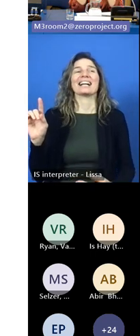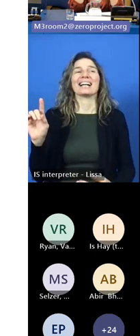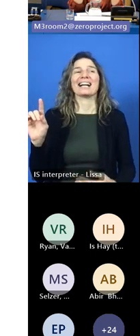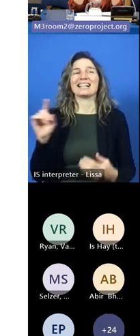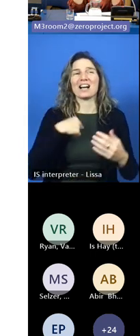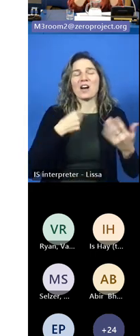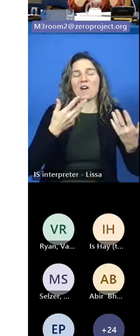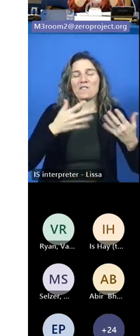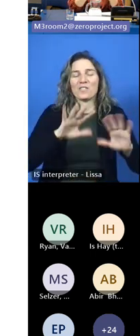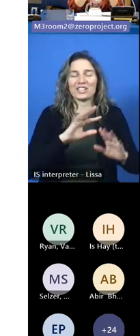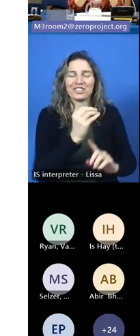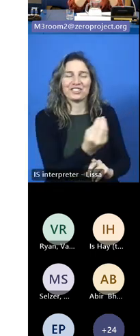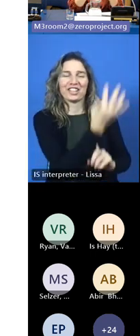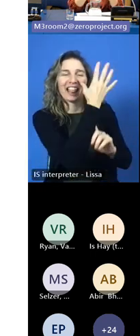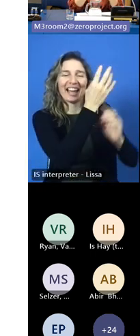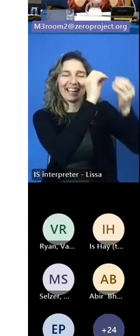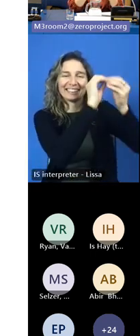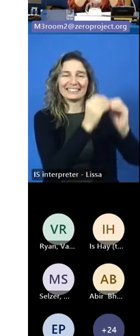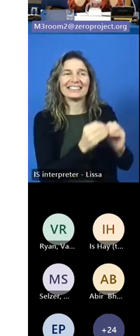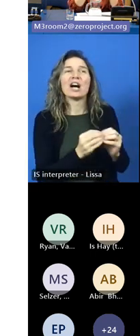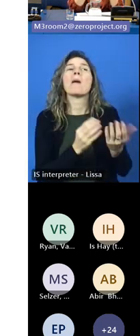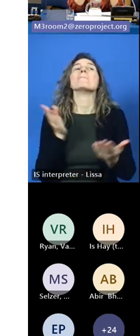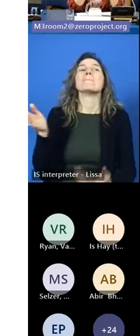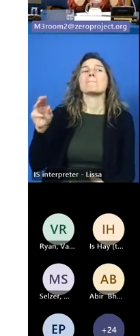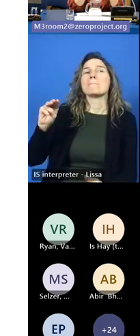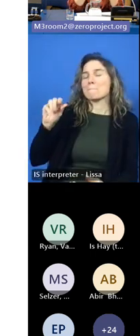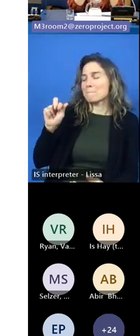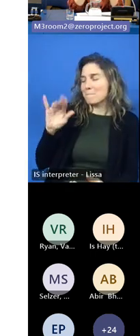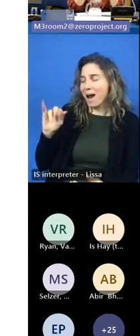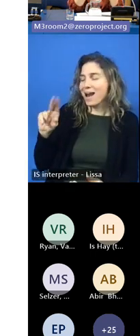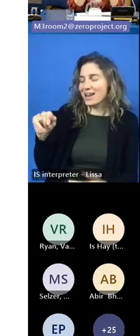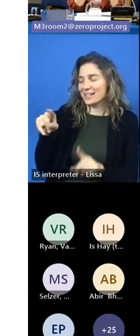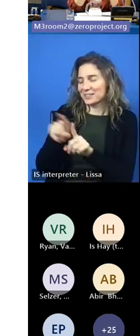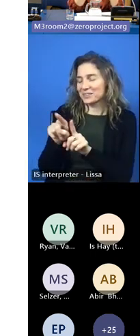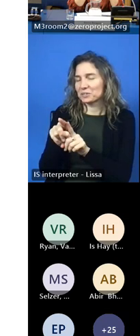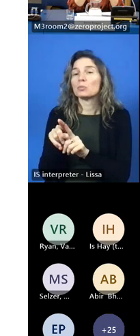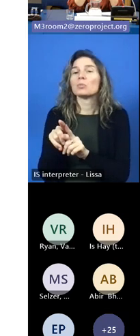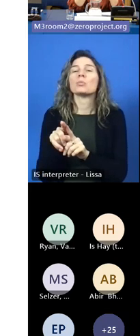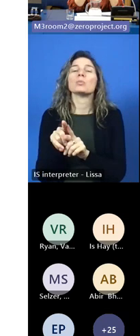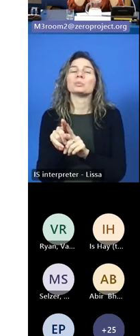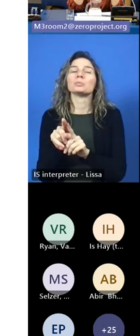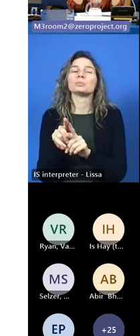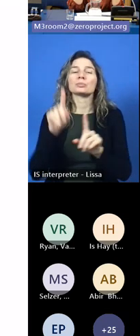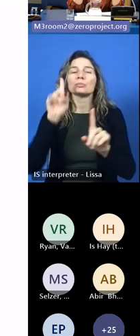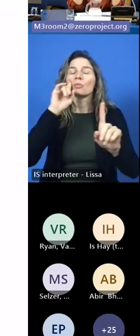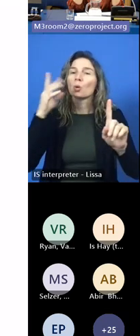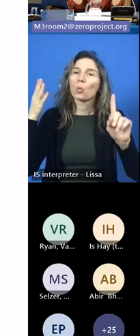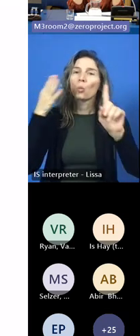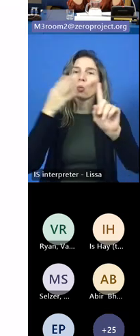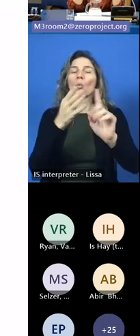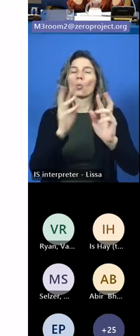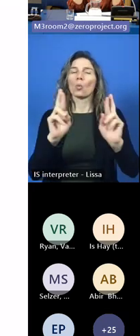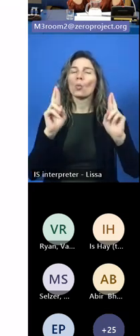we're going to come away with a better understanding of not only training used